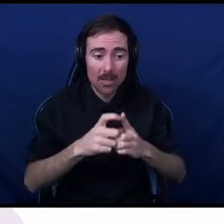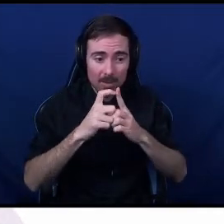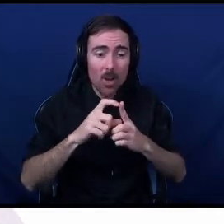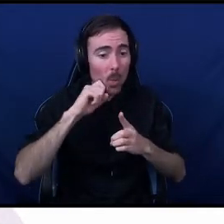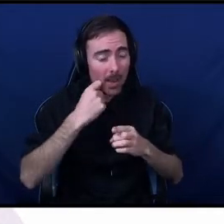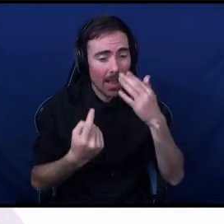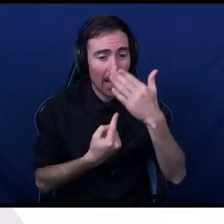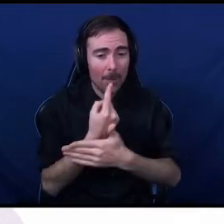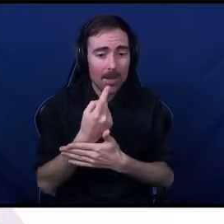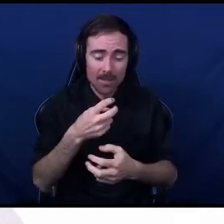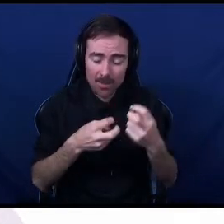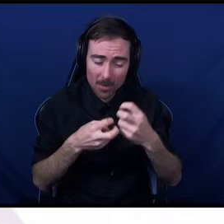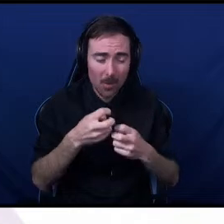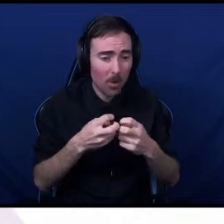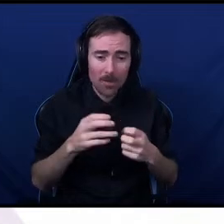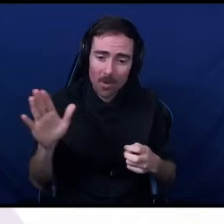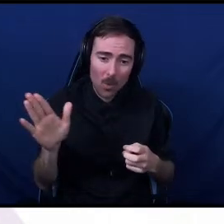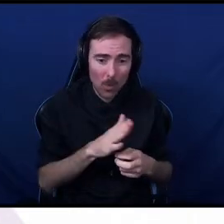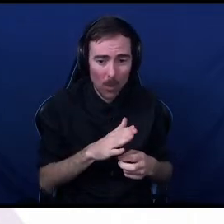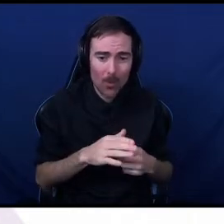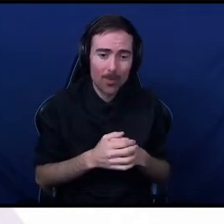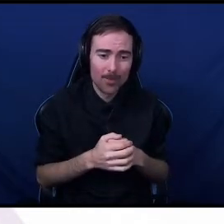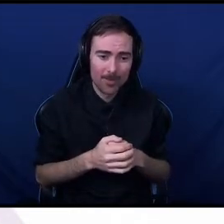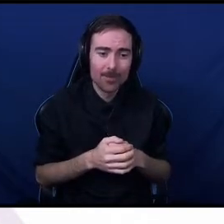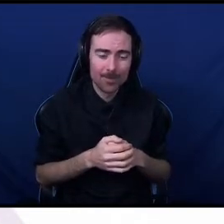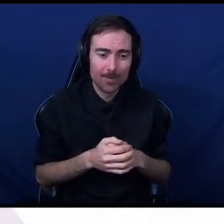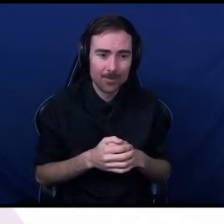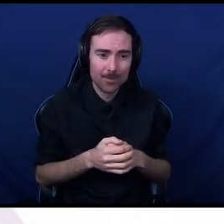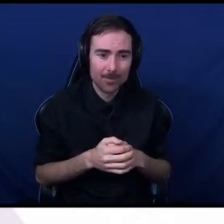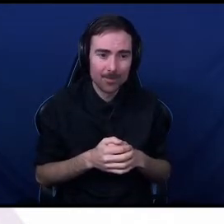us, whether we like it or not, is that we don't like to believe